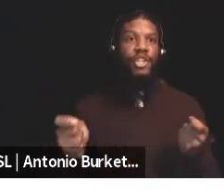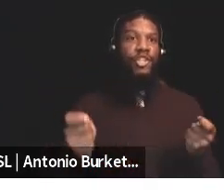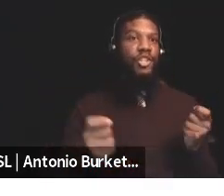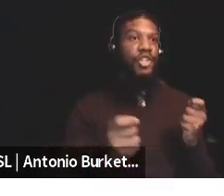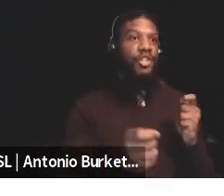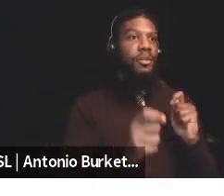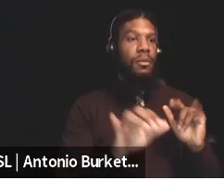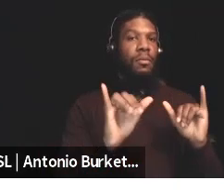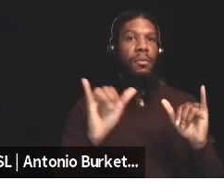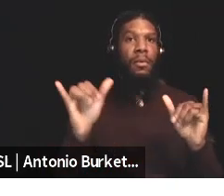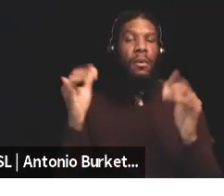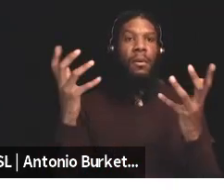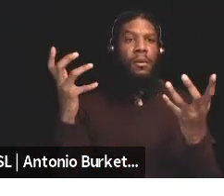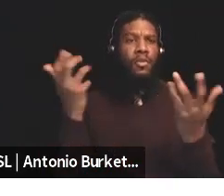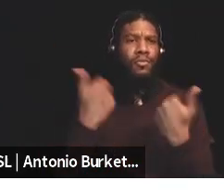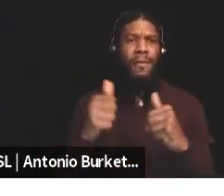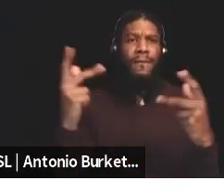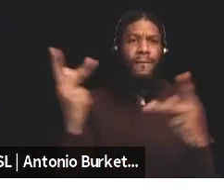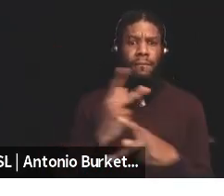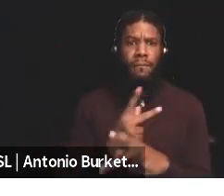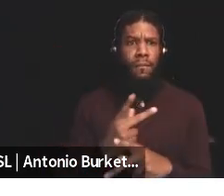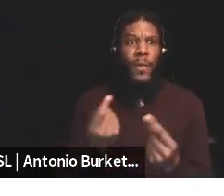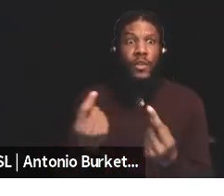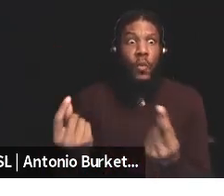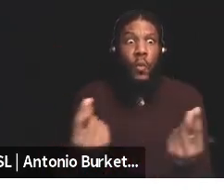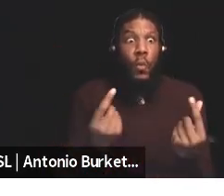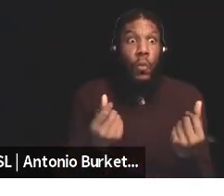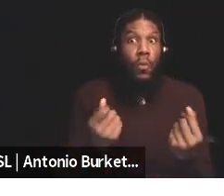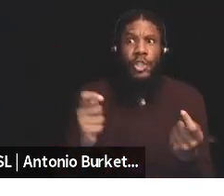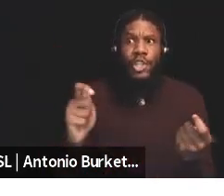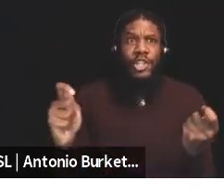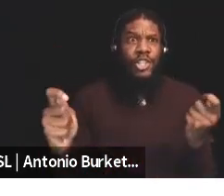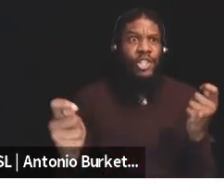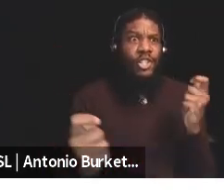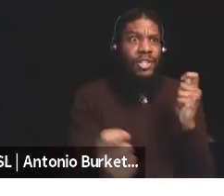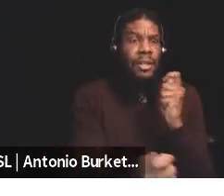what are-- what to do with all of the change and uncertainty. And those relationships